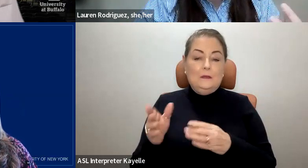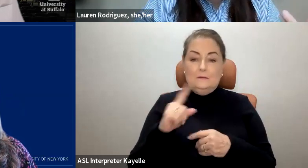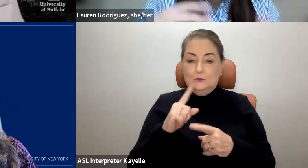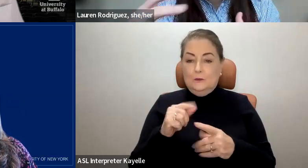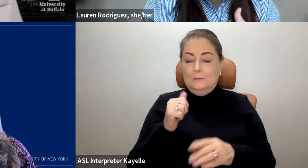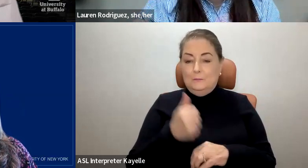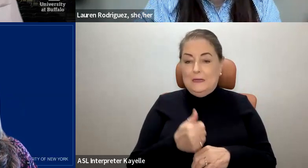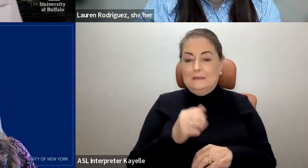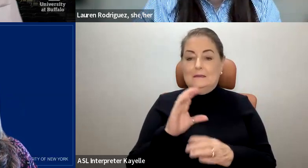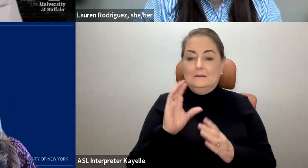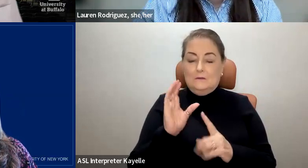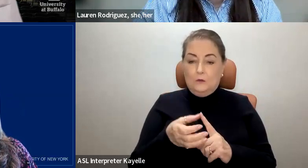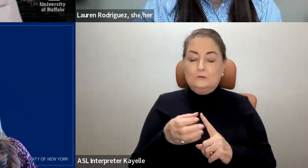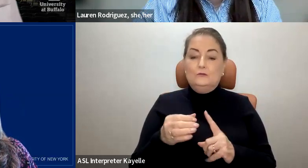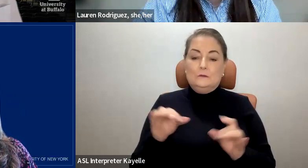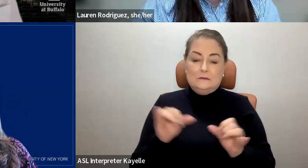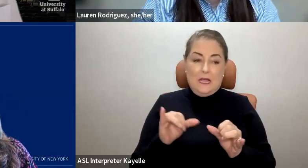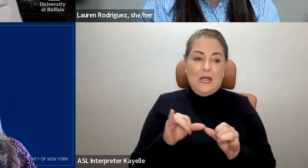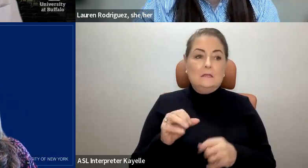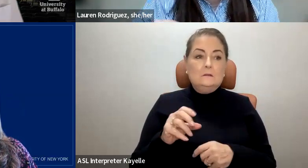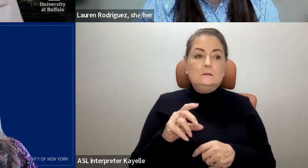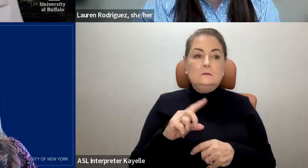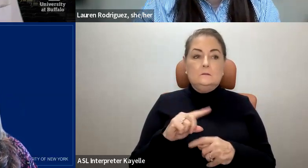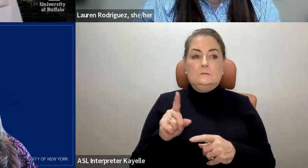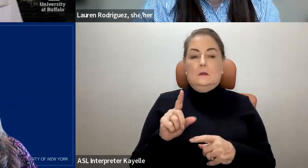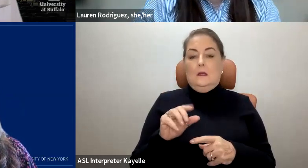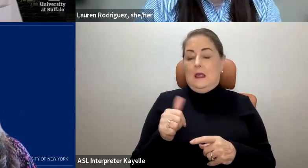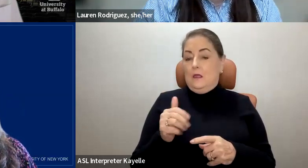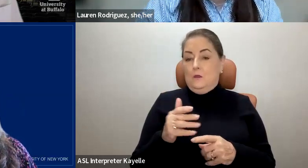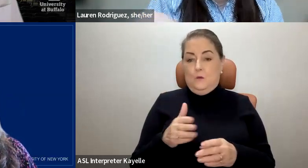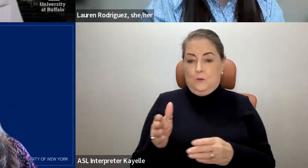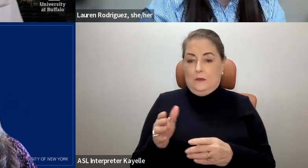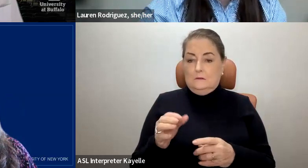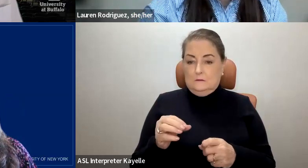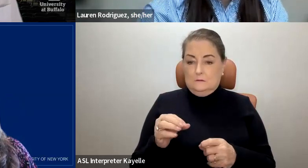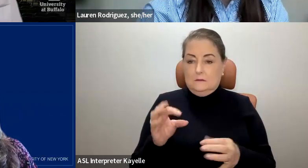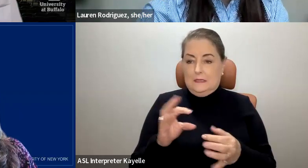culture size, but other ways EIT workflow intersects on campuses.